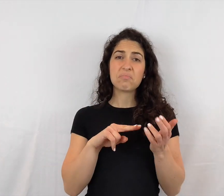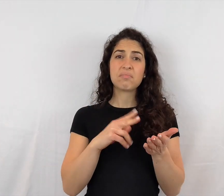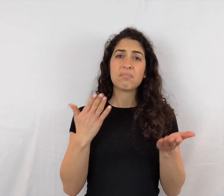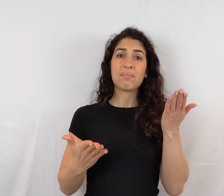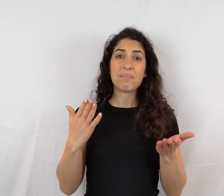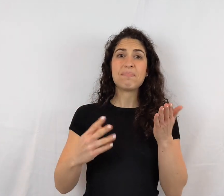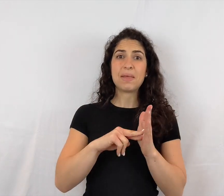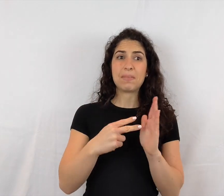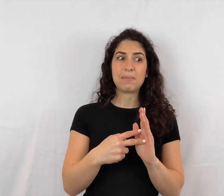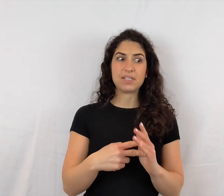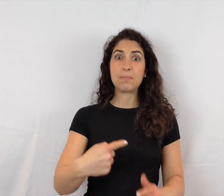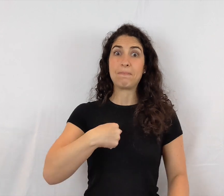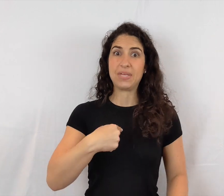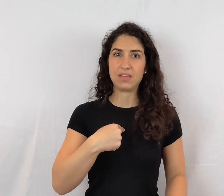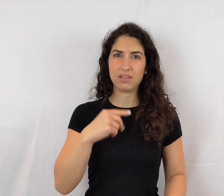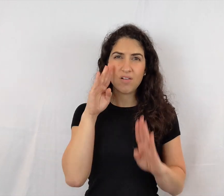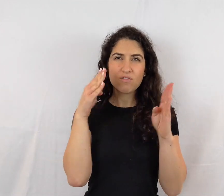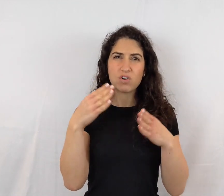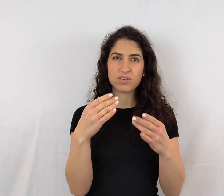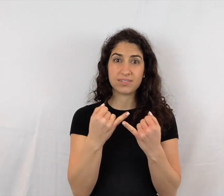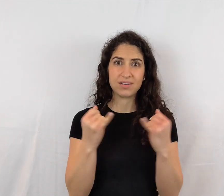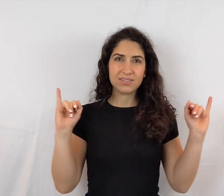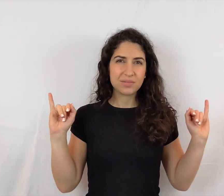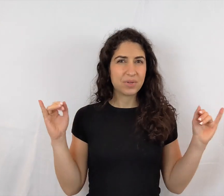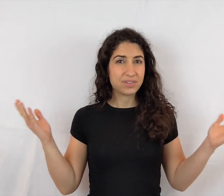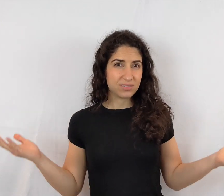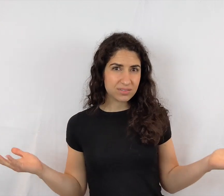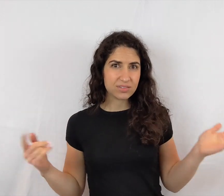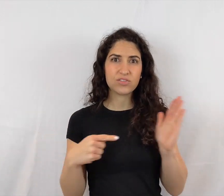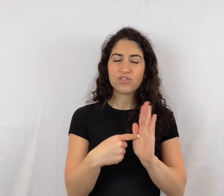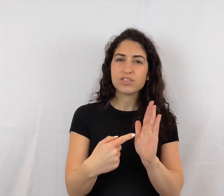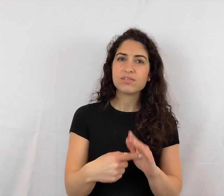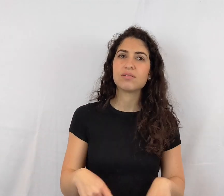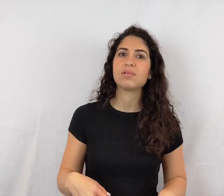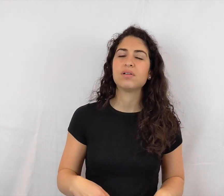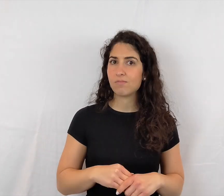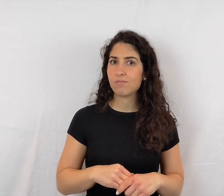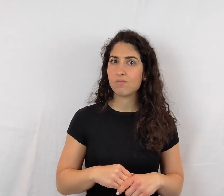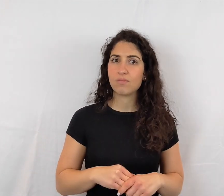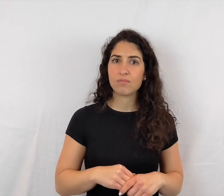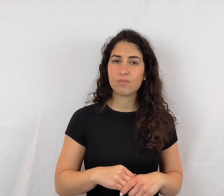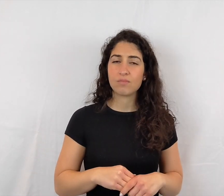The third way might be saying something I'm focusing on my independence. For example...